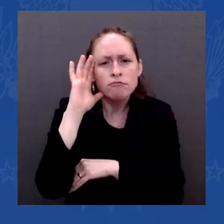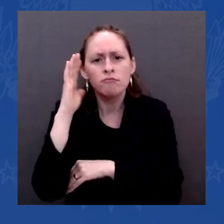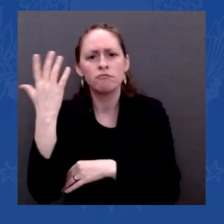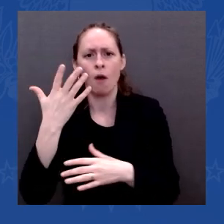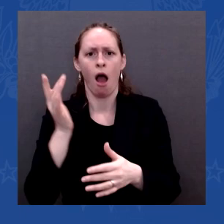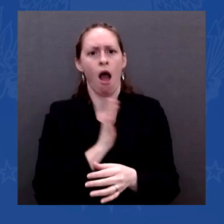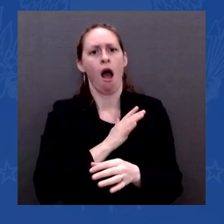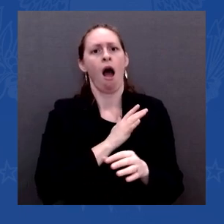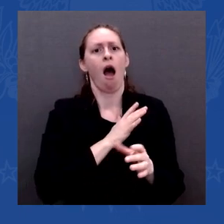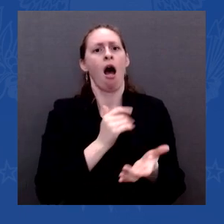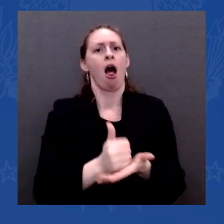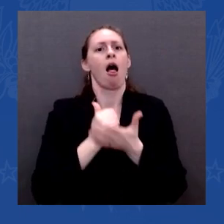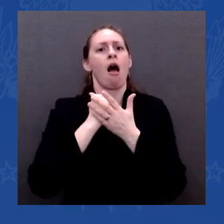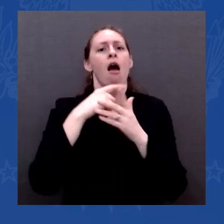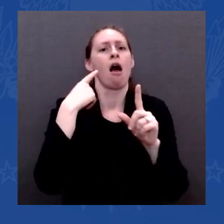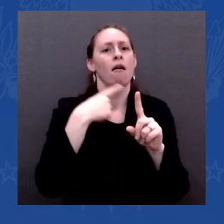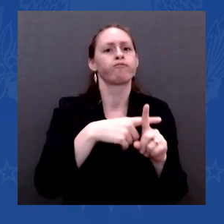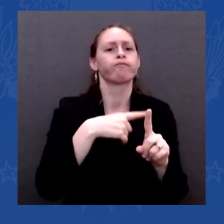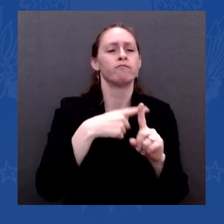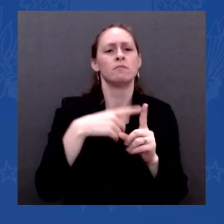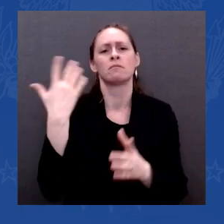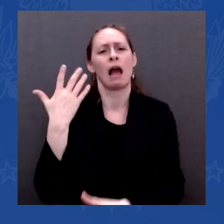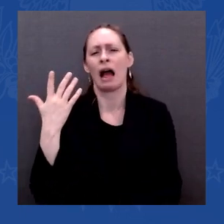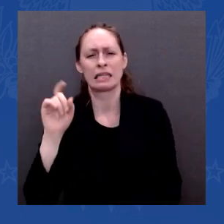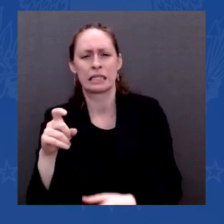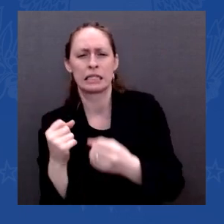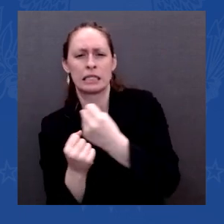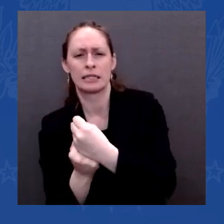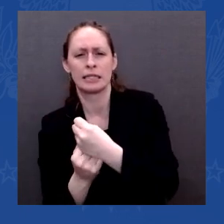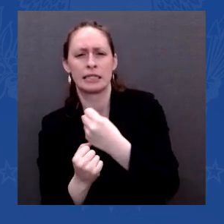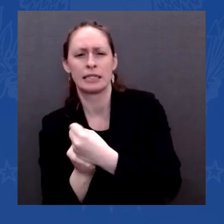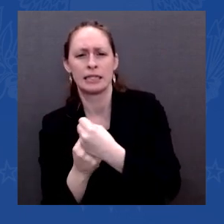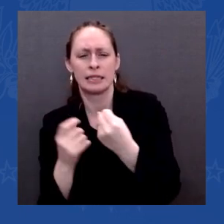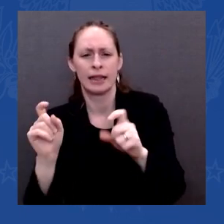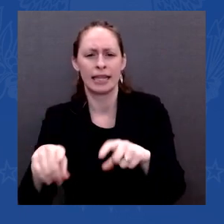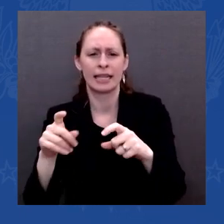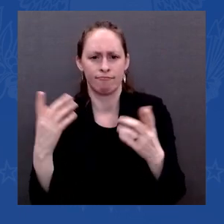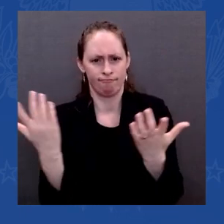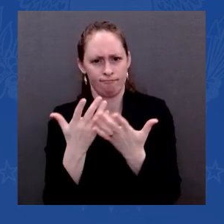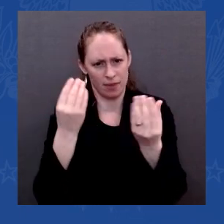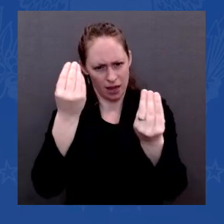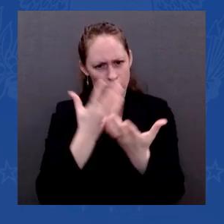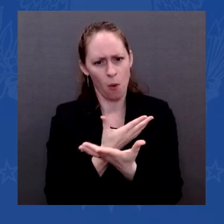I believe this with every fiber of my being: If we can get this done, there’s no limit what Americans can achieve.